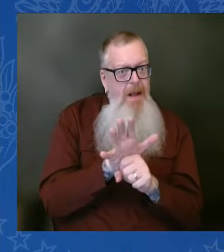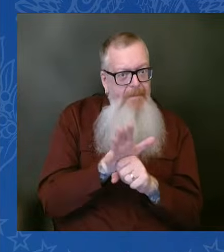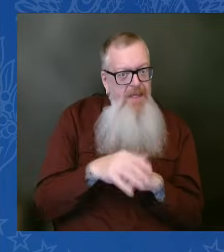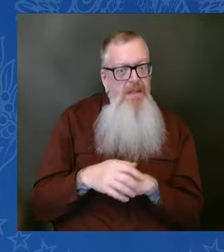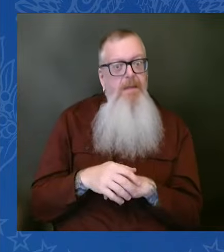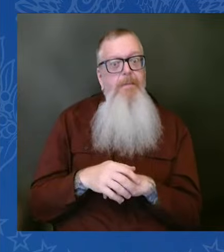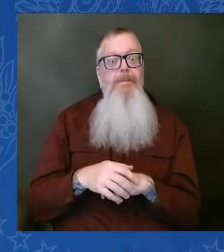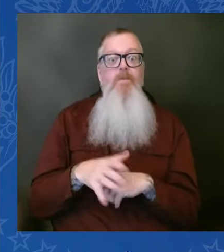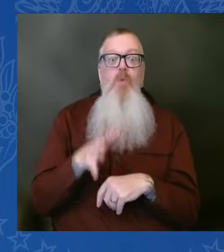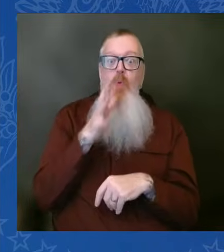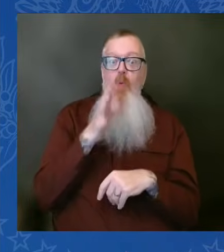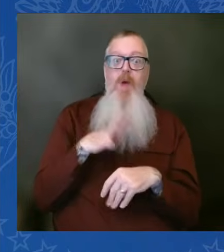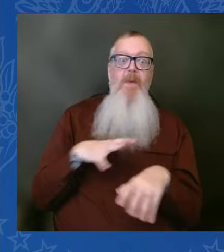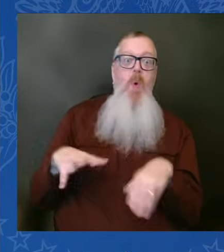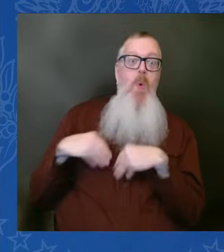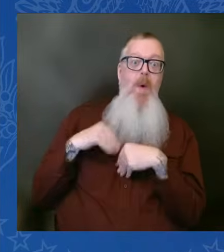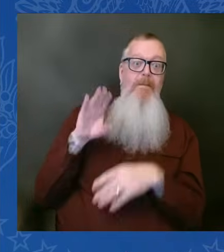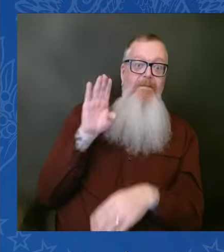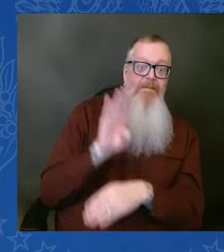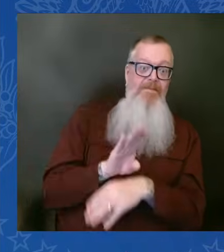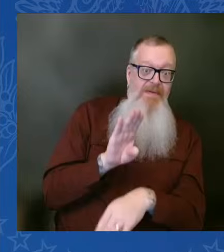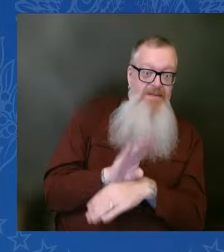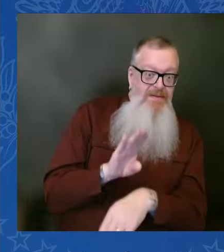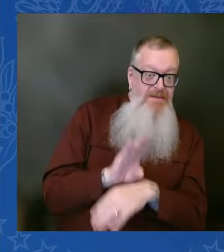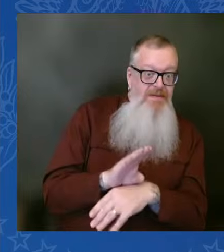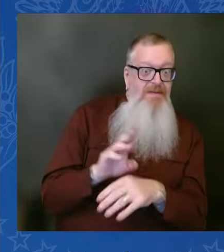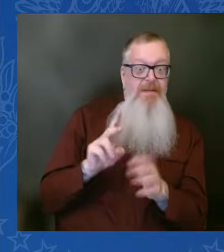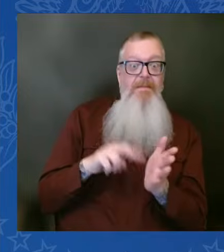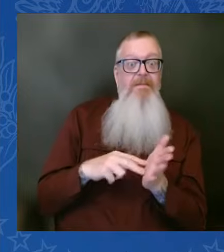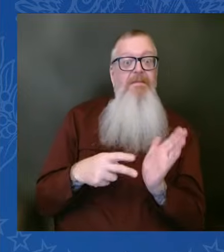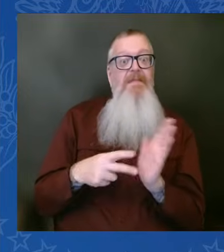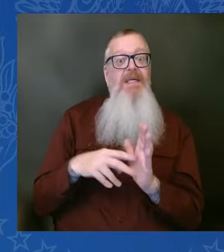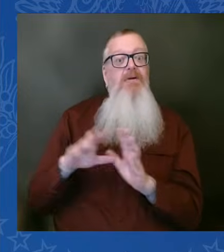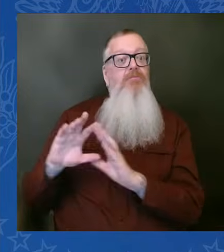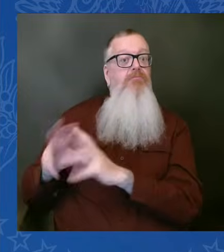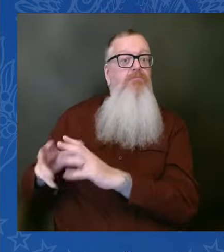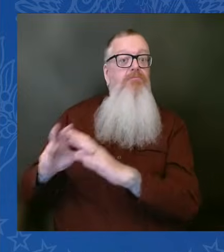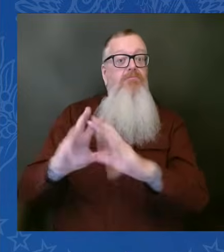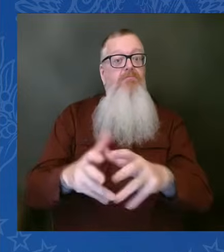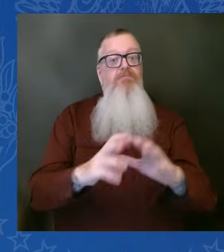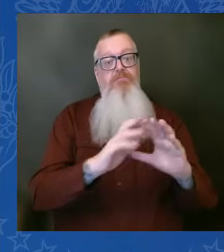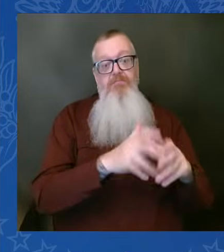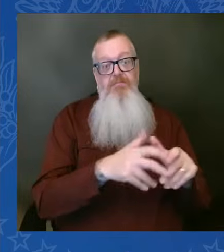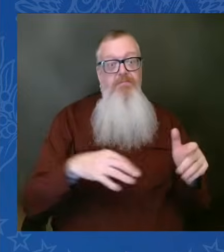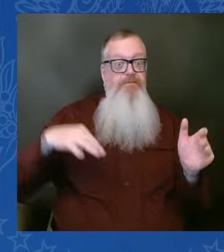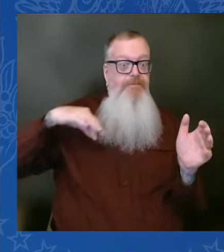but all of the economy. Every single application for a new business license